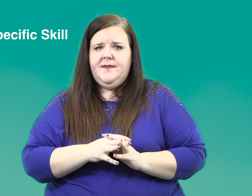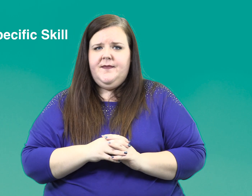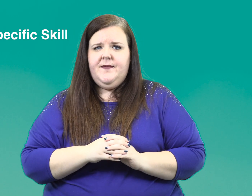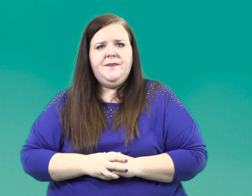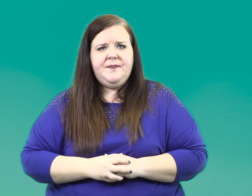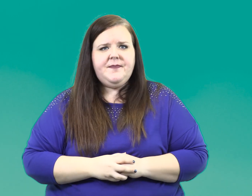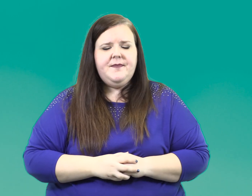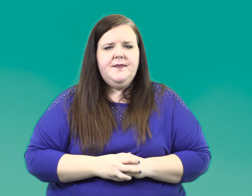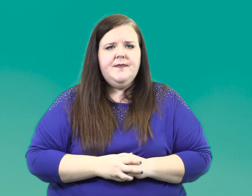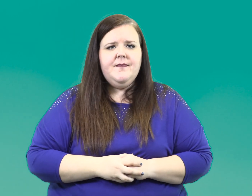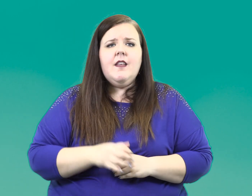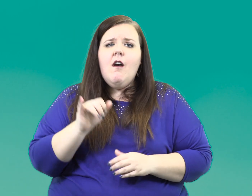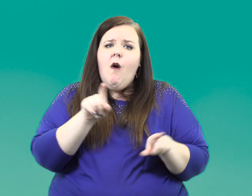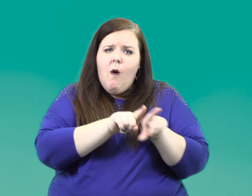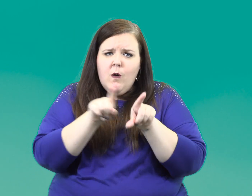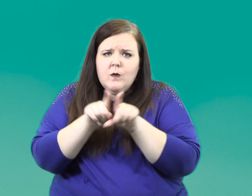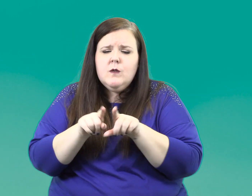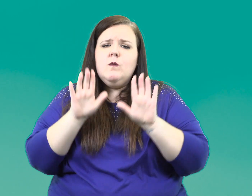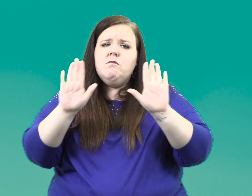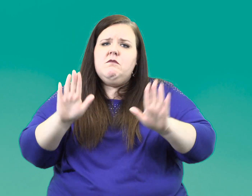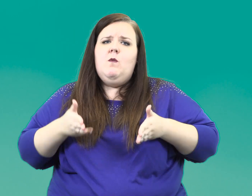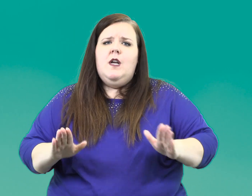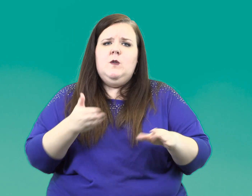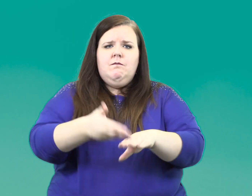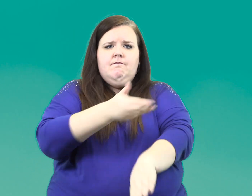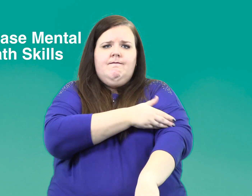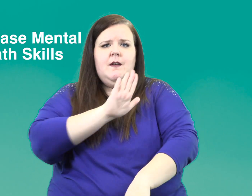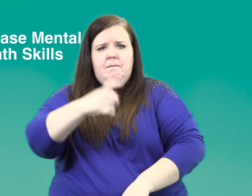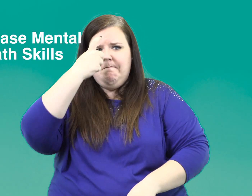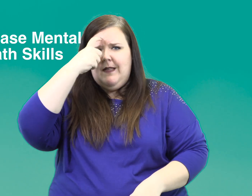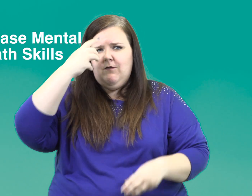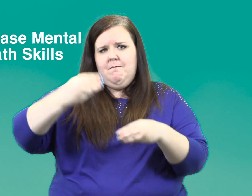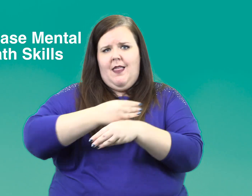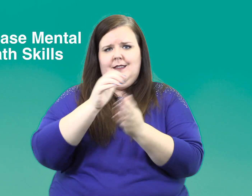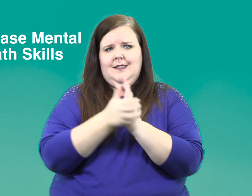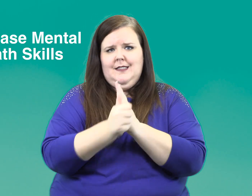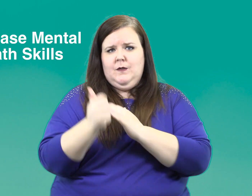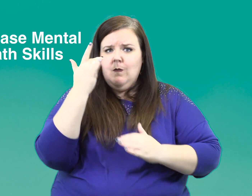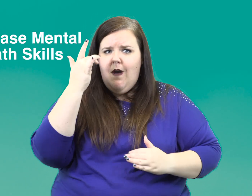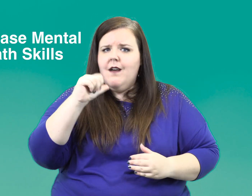Also, "Number Talks" are a wonderful way to improve mental math skills.